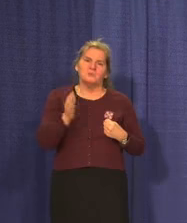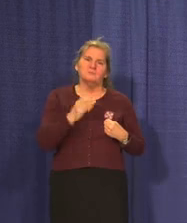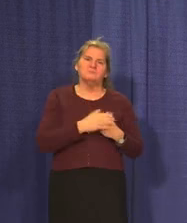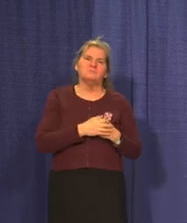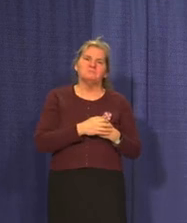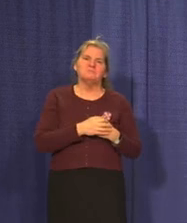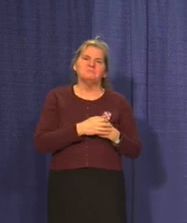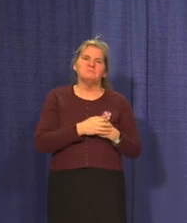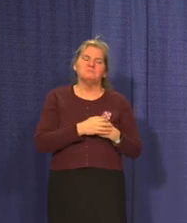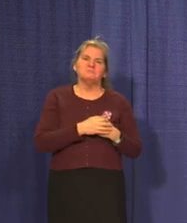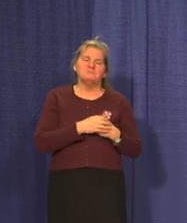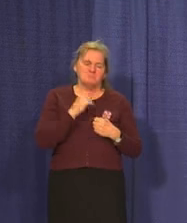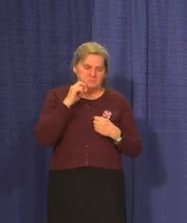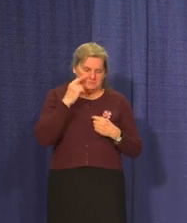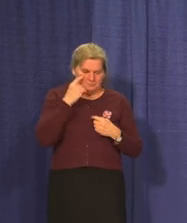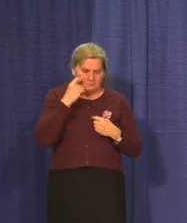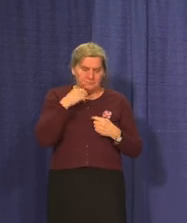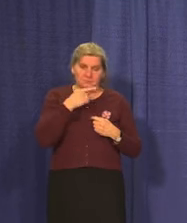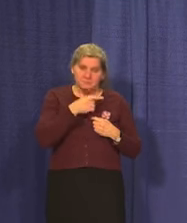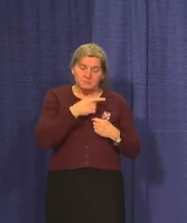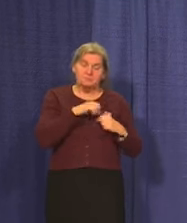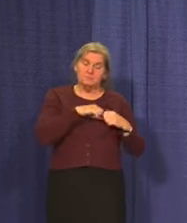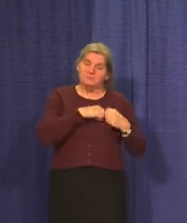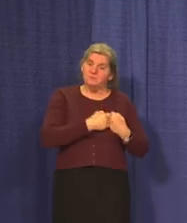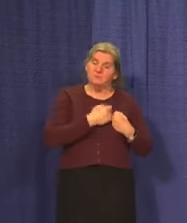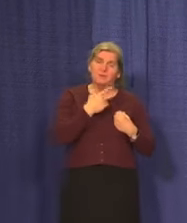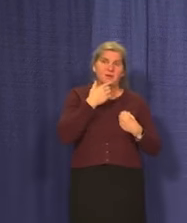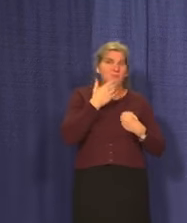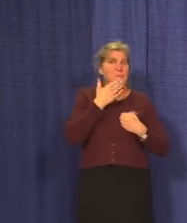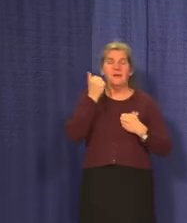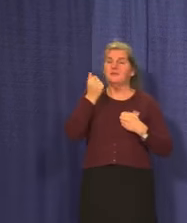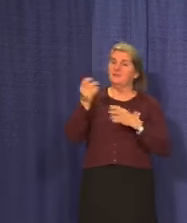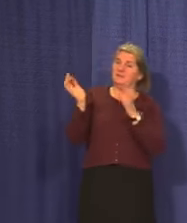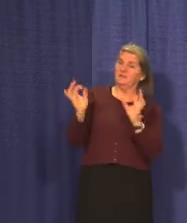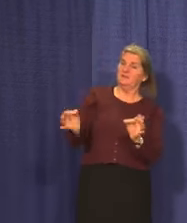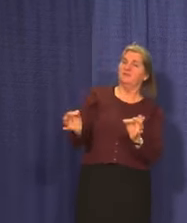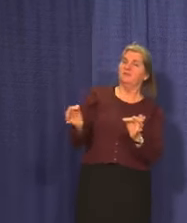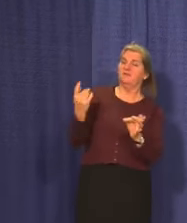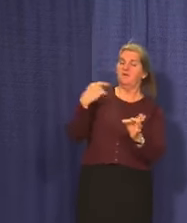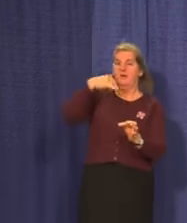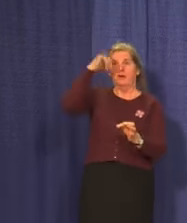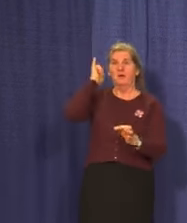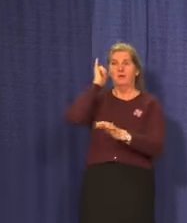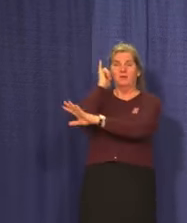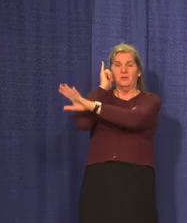BUT I FEEL THIS DECISION IS IN THE OVERALL BEST INTERESTS OF YUKONERS AT THIS MOMENT, IN THIS